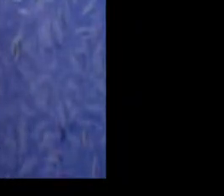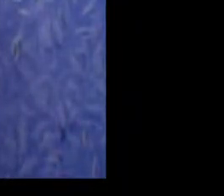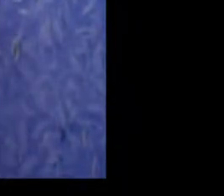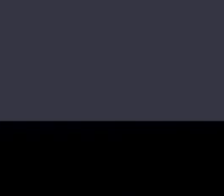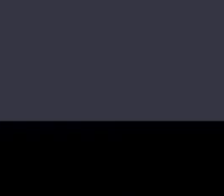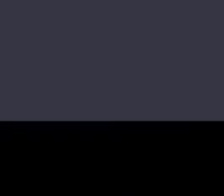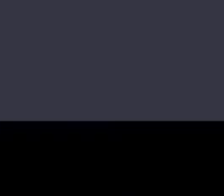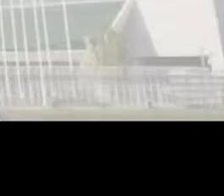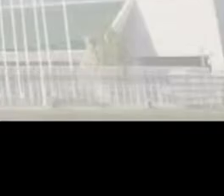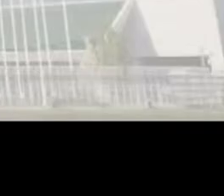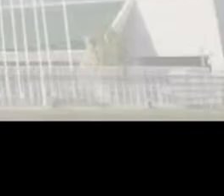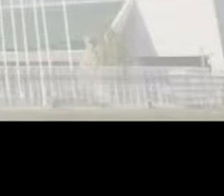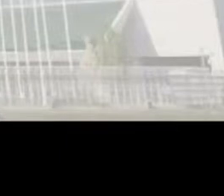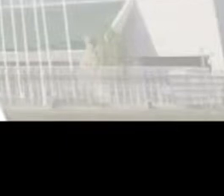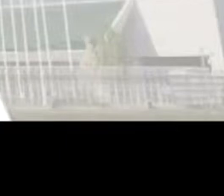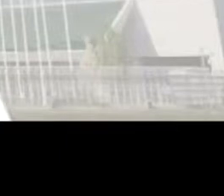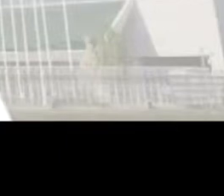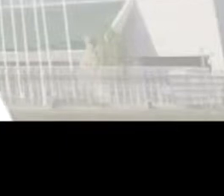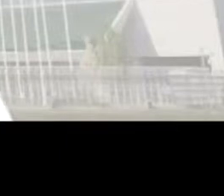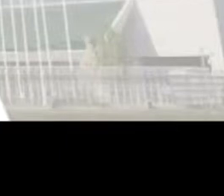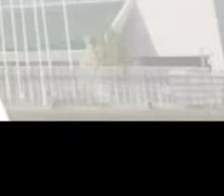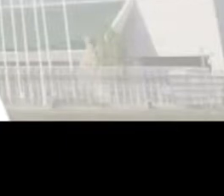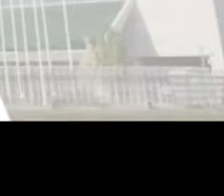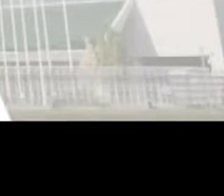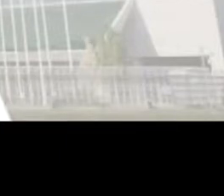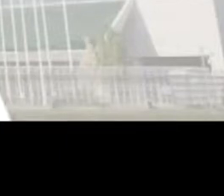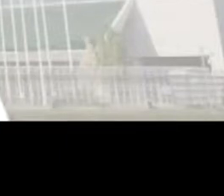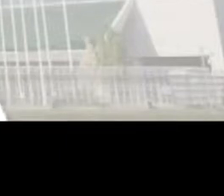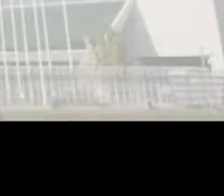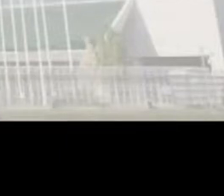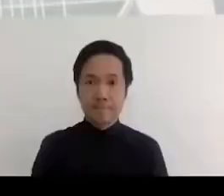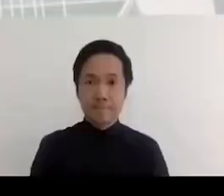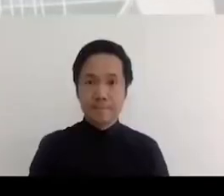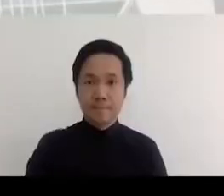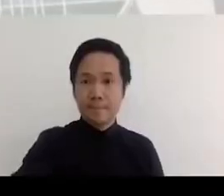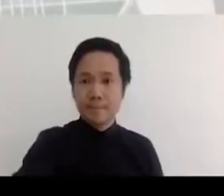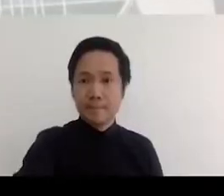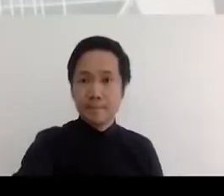Thank you very much. Thank you very much for that message.